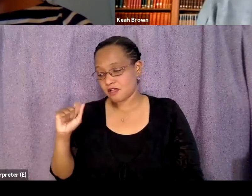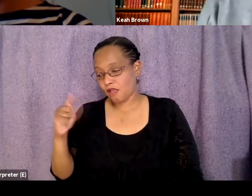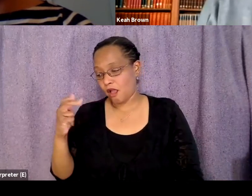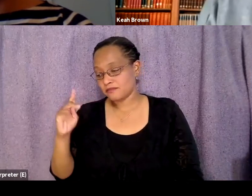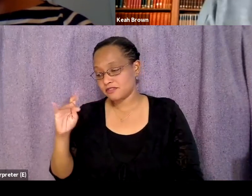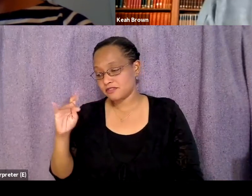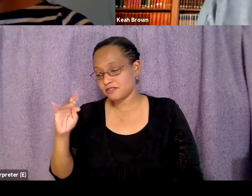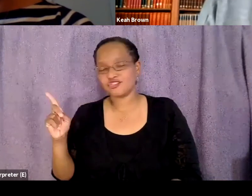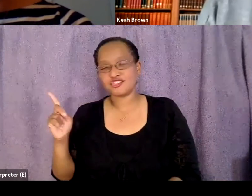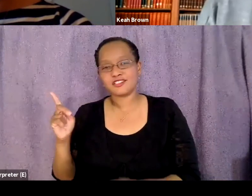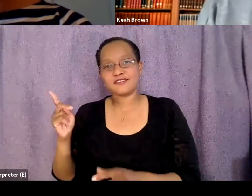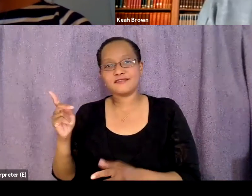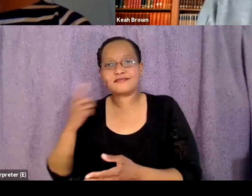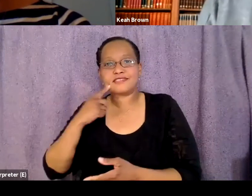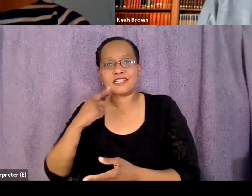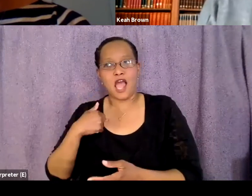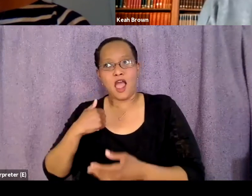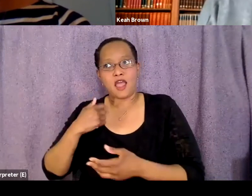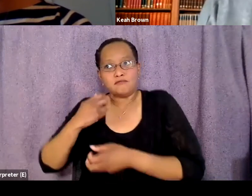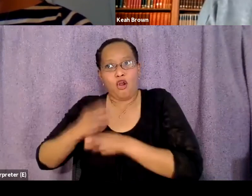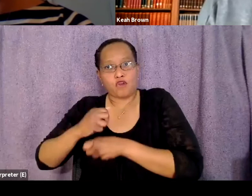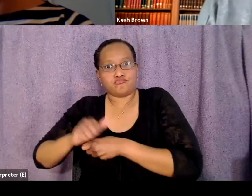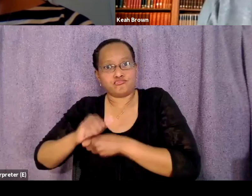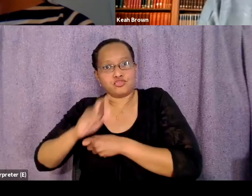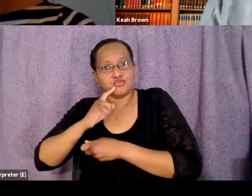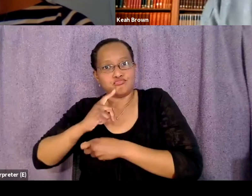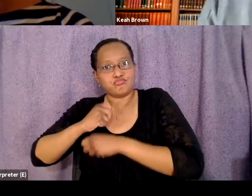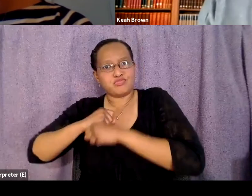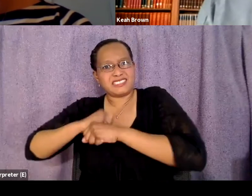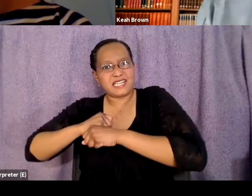Keah Brown: And so, if somebody's not getting it about disability I'll say here's what I